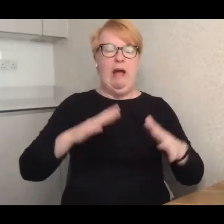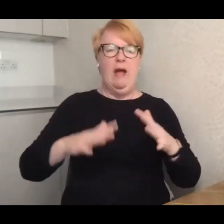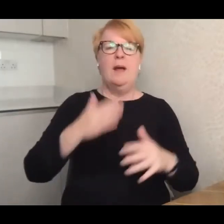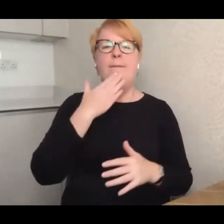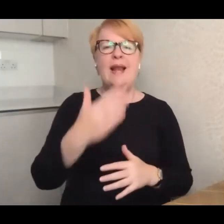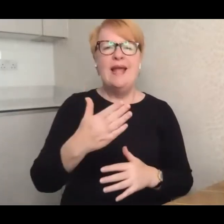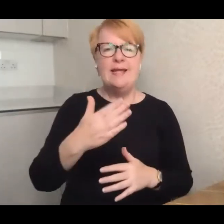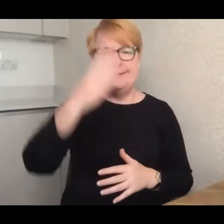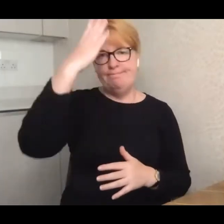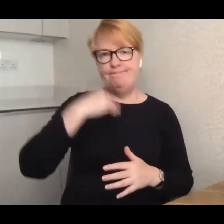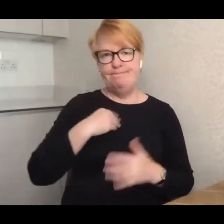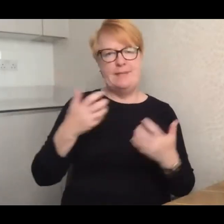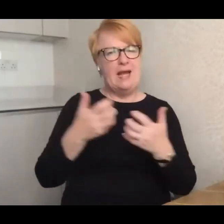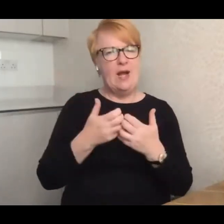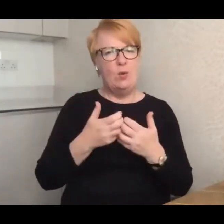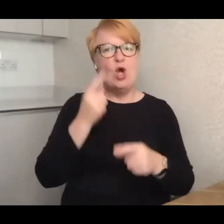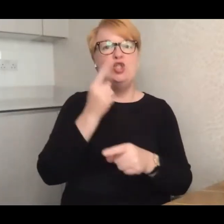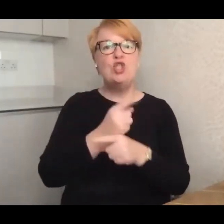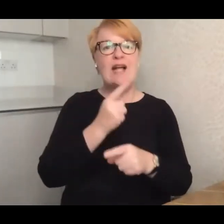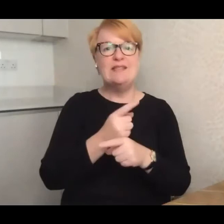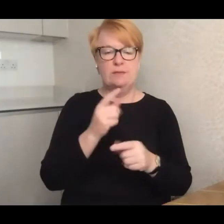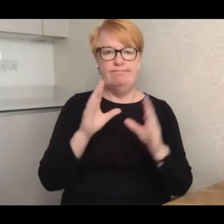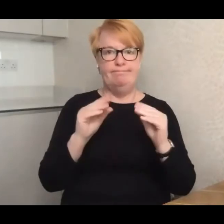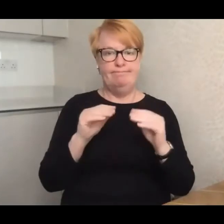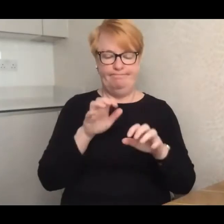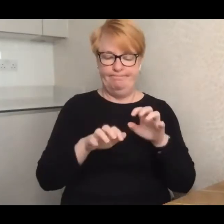of your screen to chat with your dedicated - with our dedicated tech support.